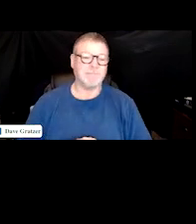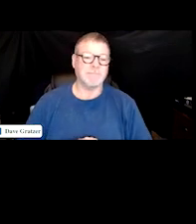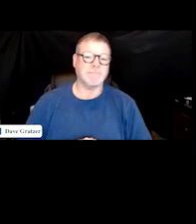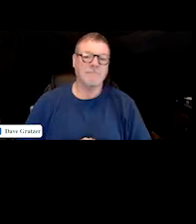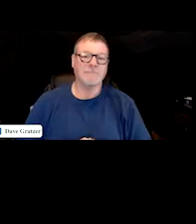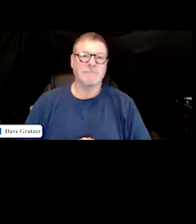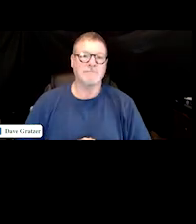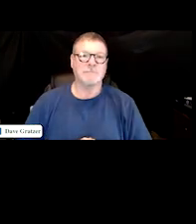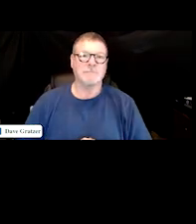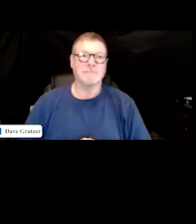There we go.